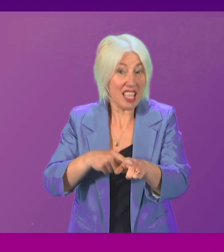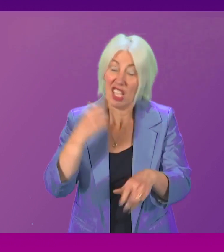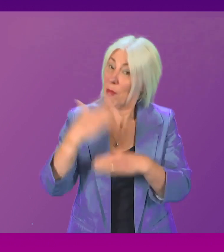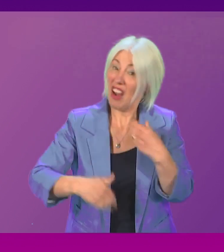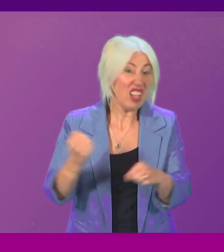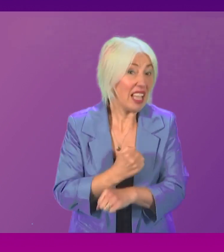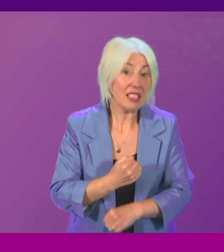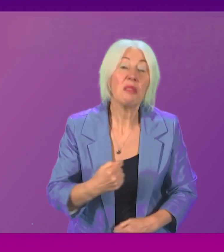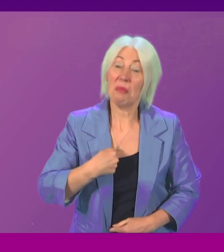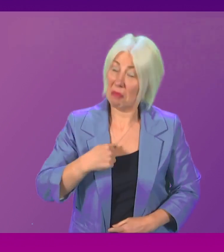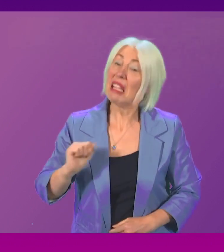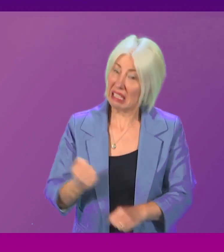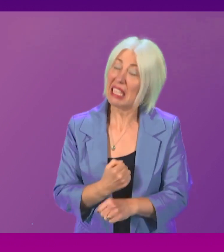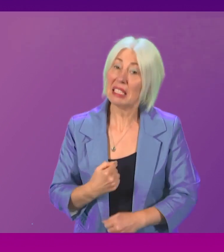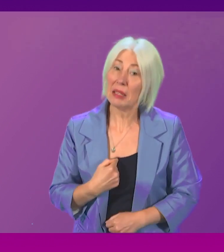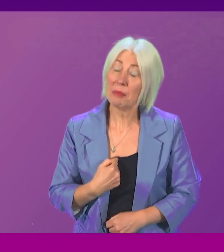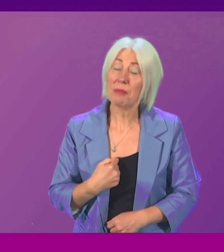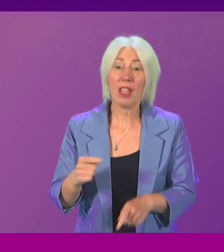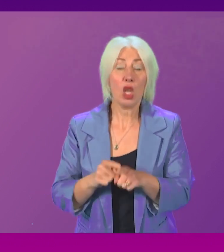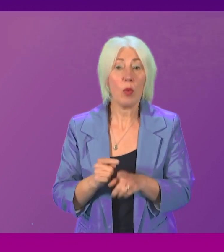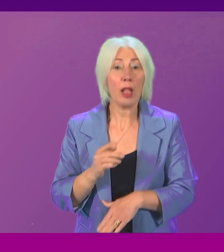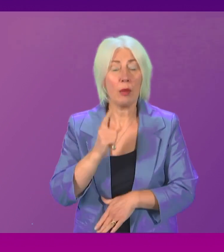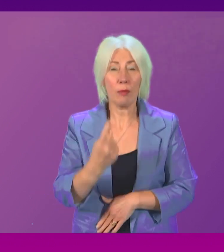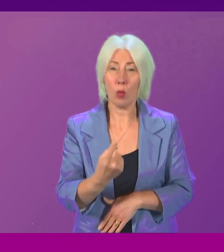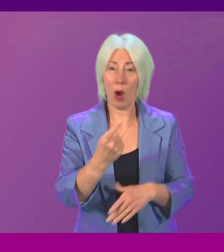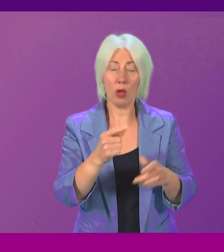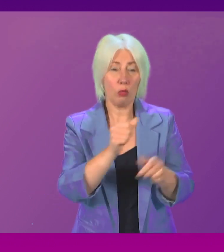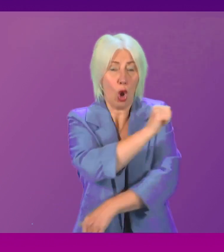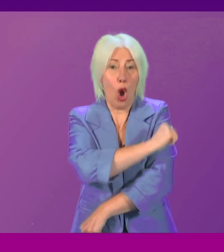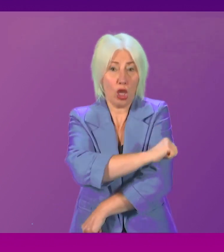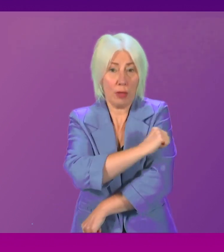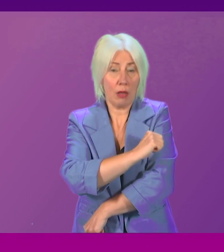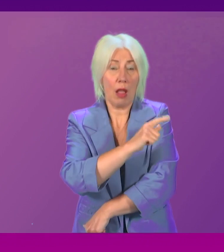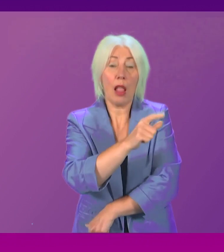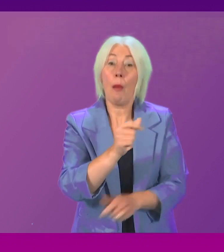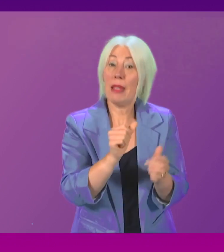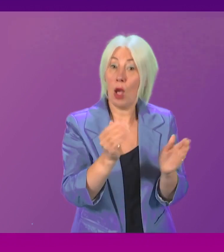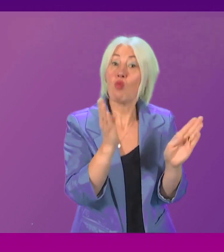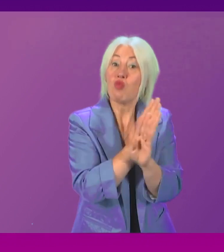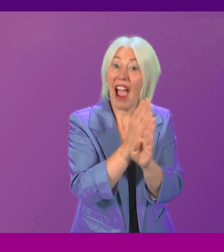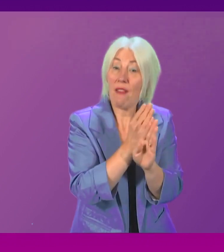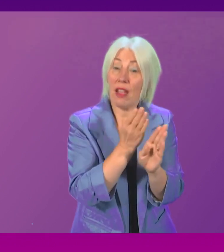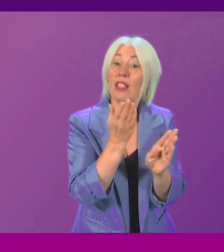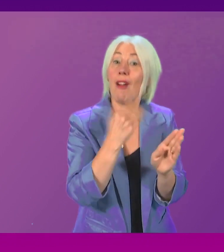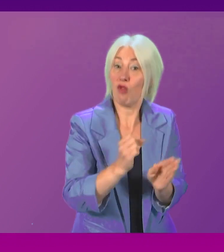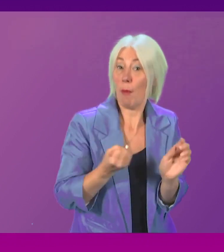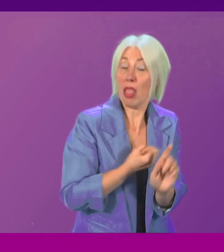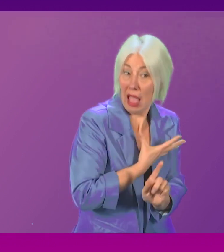I also took a hospital that had been privatised under Labour back into the NHS.